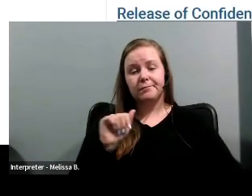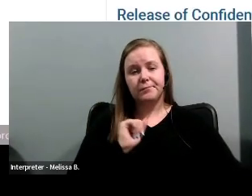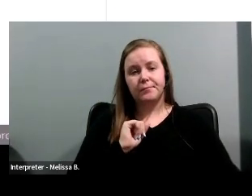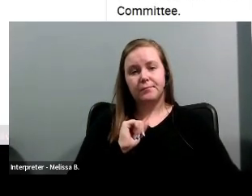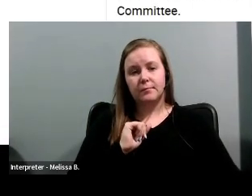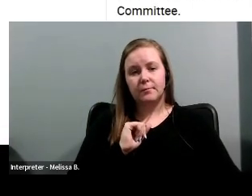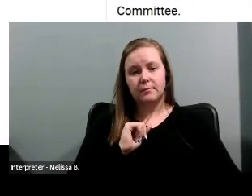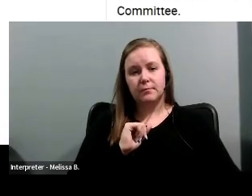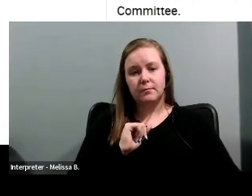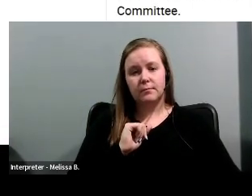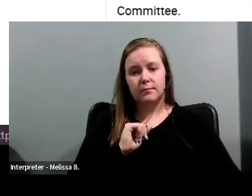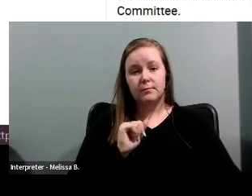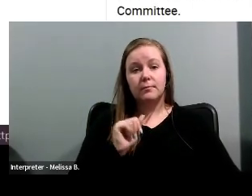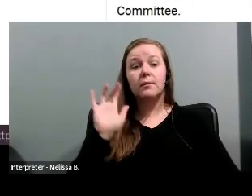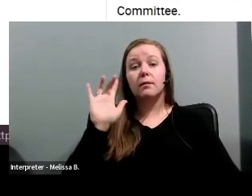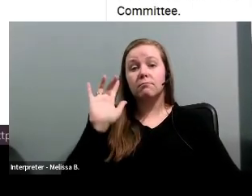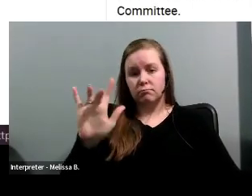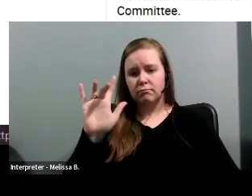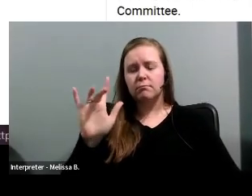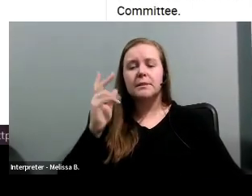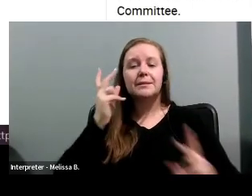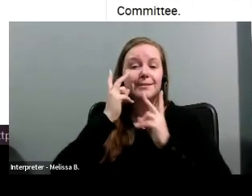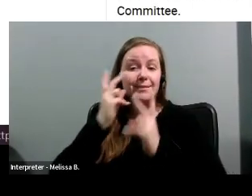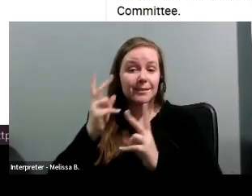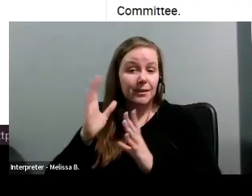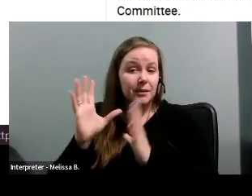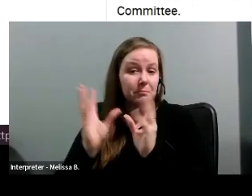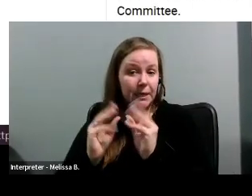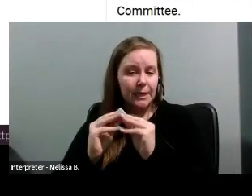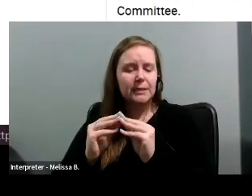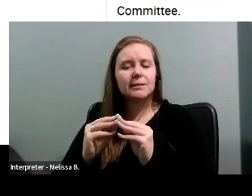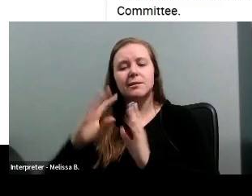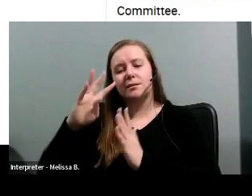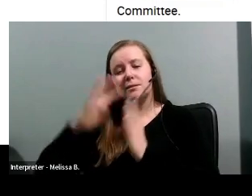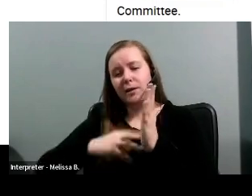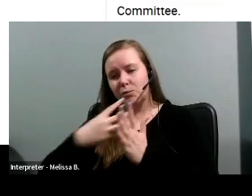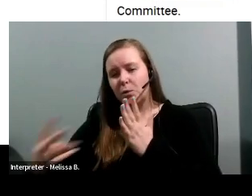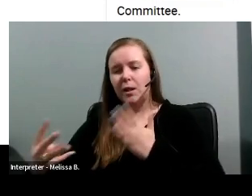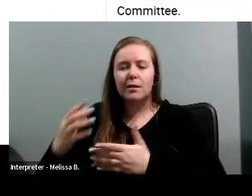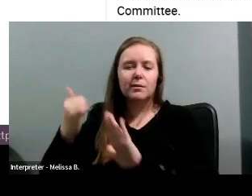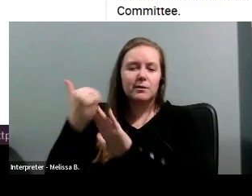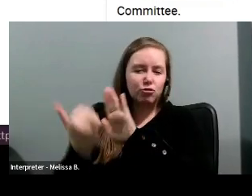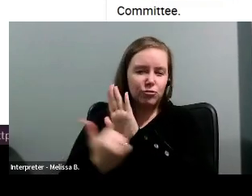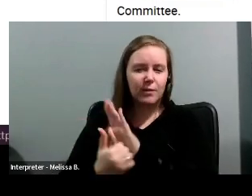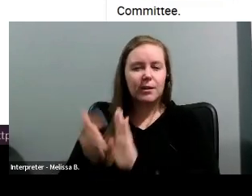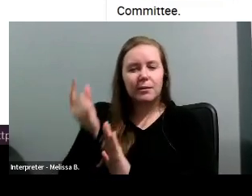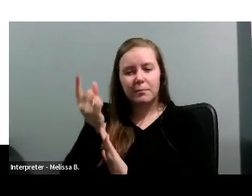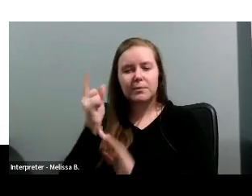Shannon Spencer (she/her): Oops, view meetings, schedule agendas and minutes, so this sort of big blue button here.